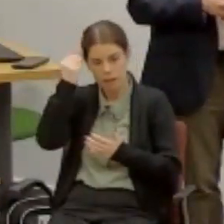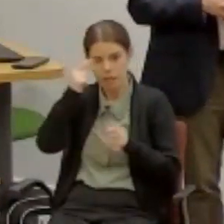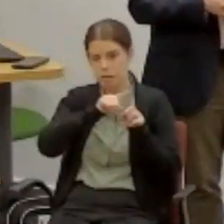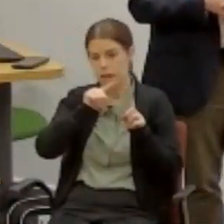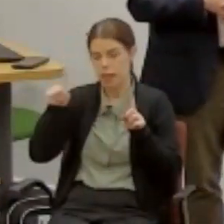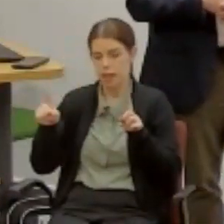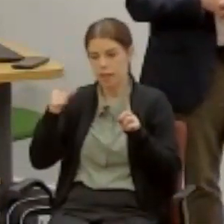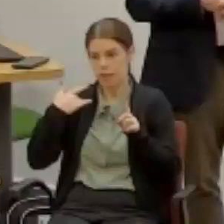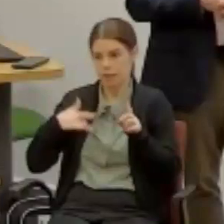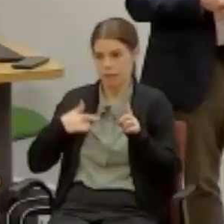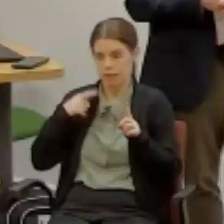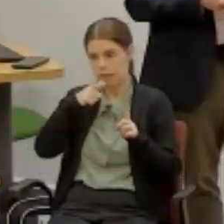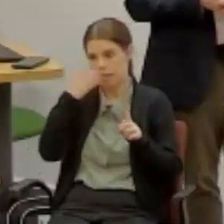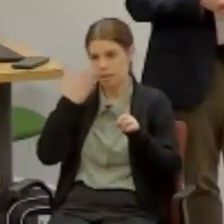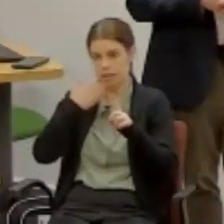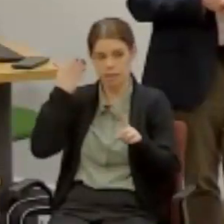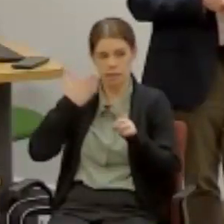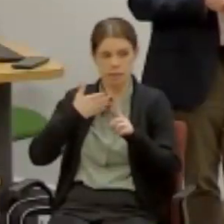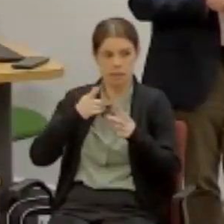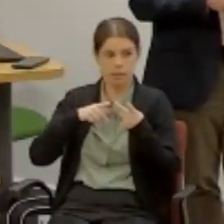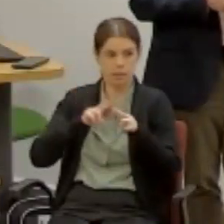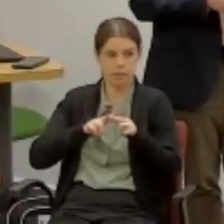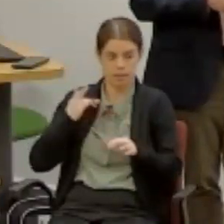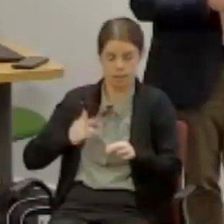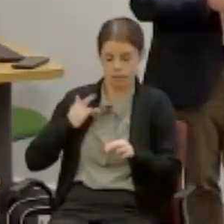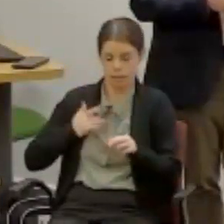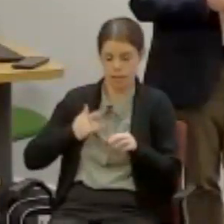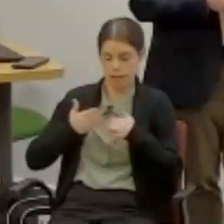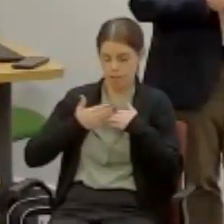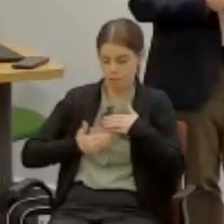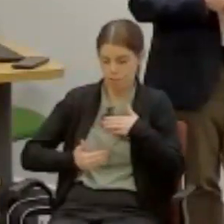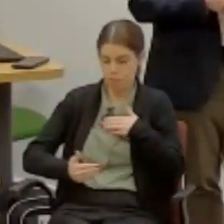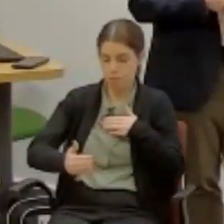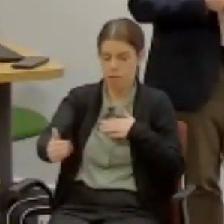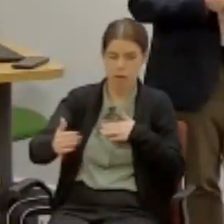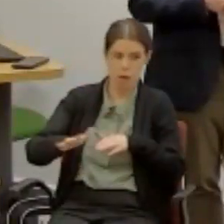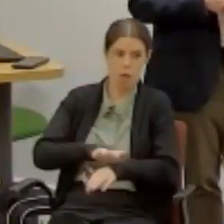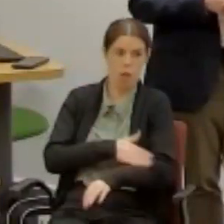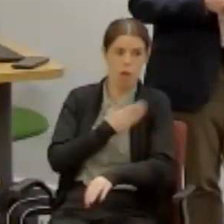So does that indicate that if you just live long enough because Tau seems to naturally accumulate somehow.